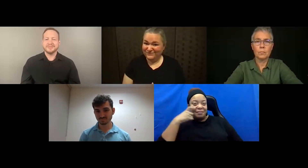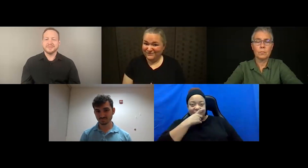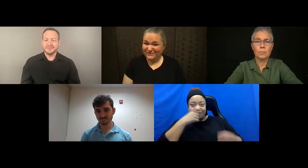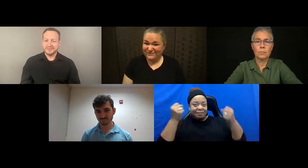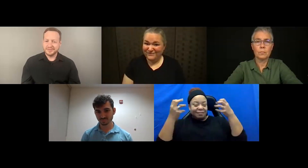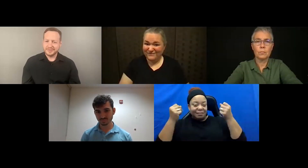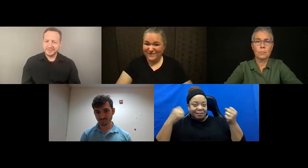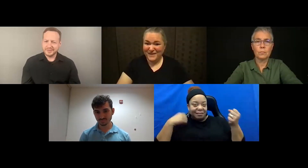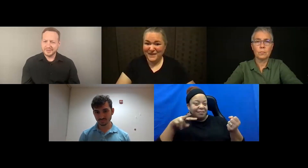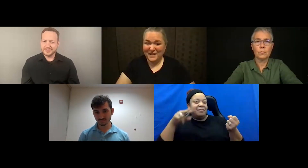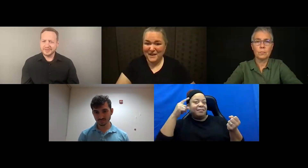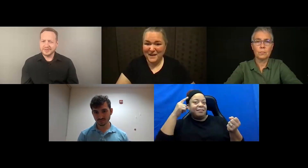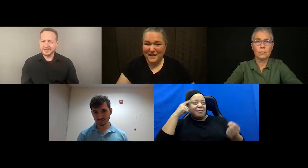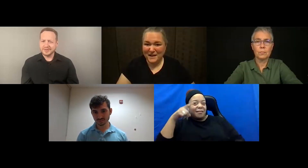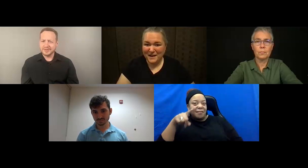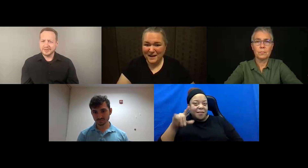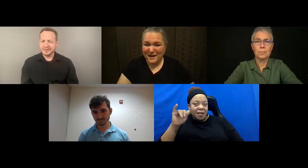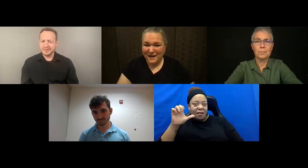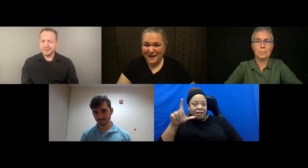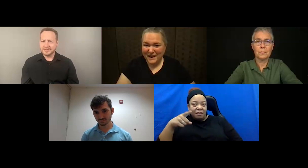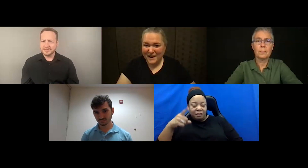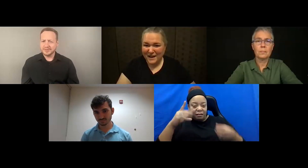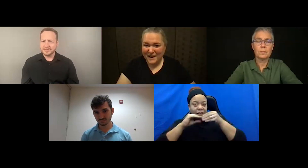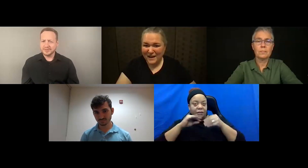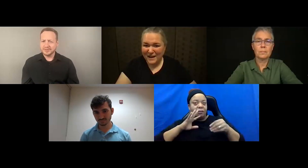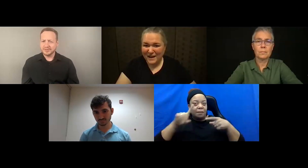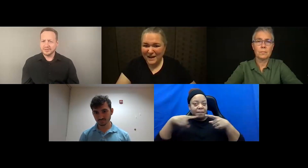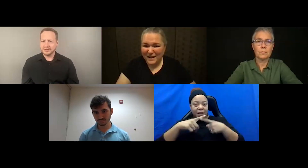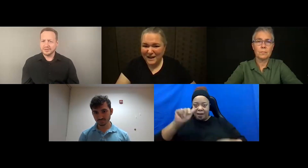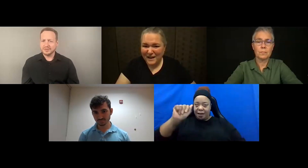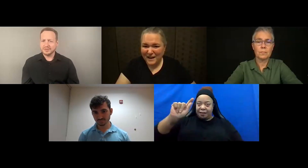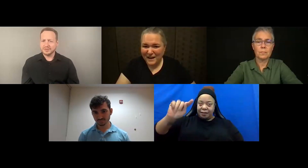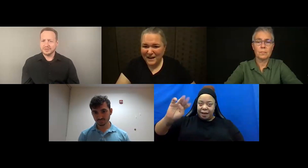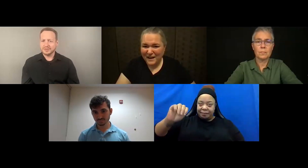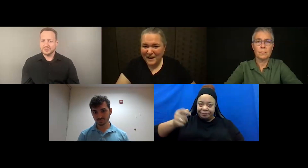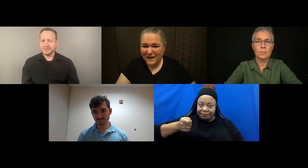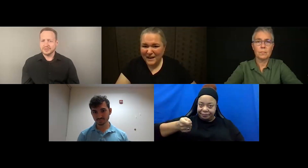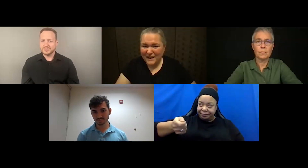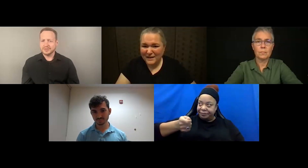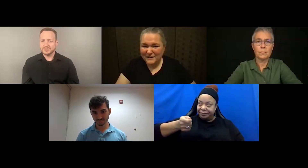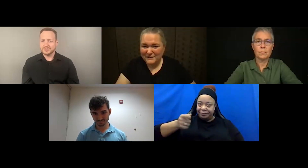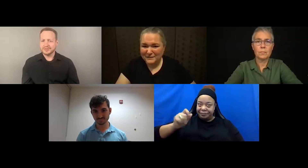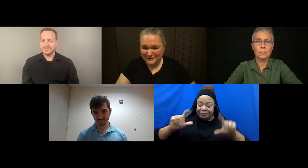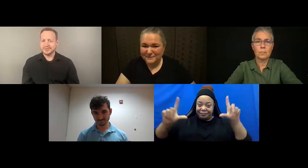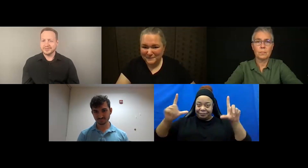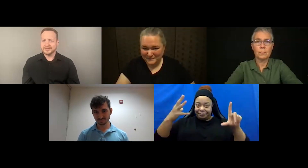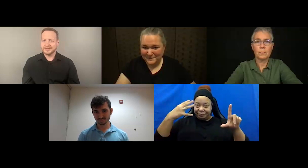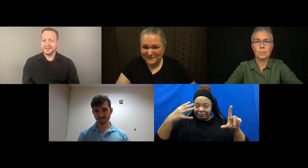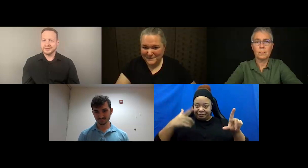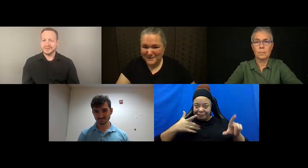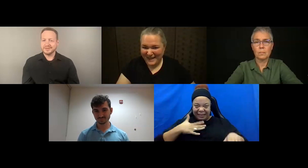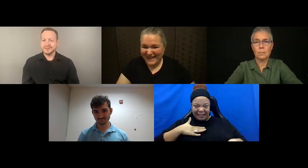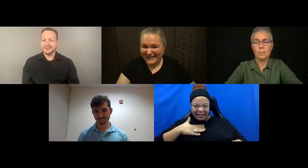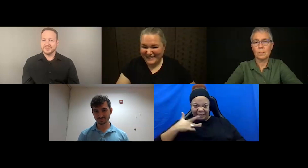Erin: This is Erin. I'm wondering... talking about going to an ATM. Because